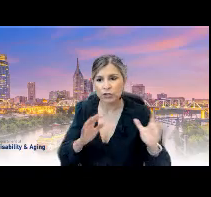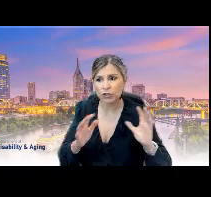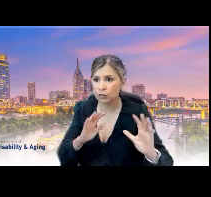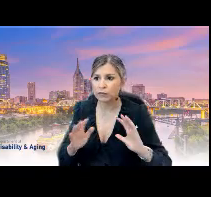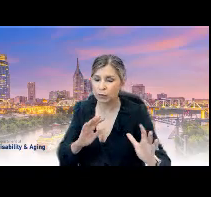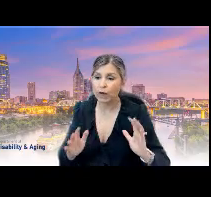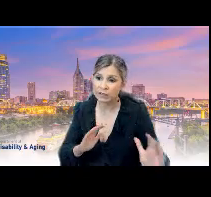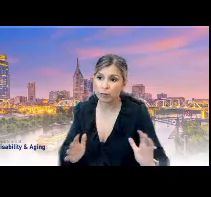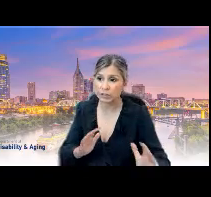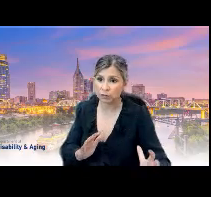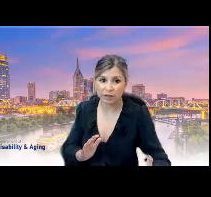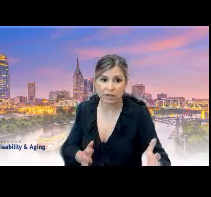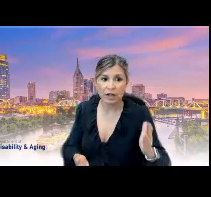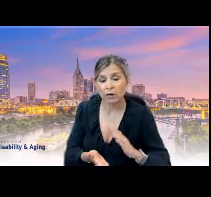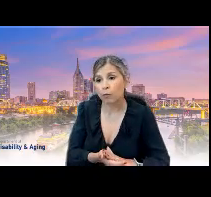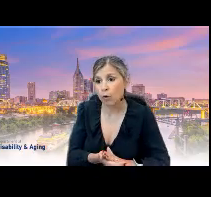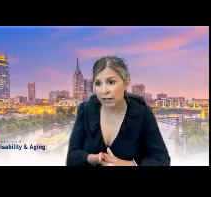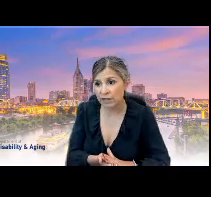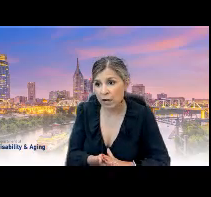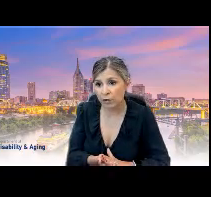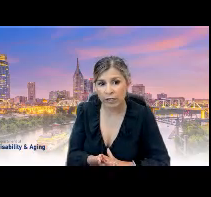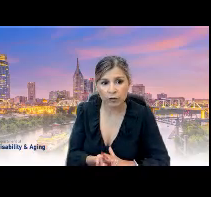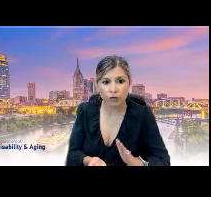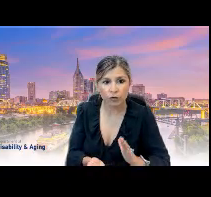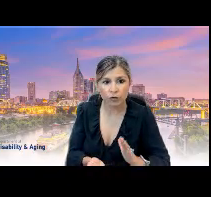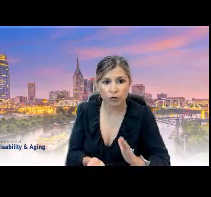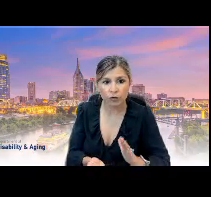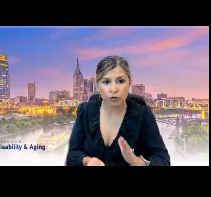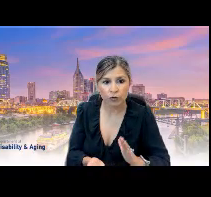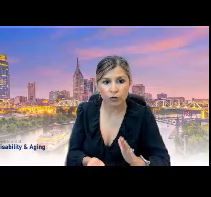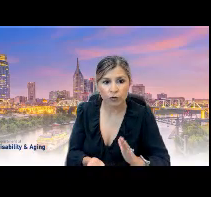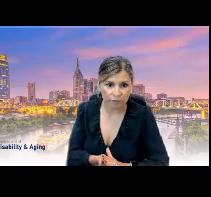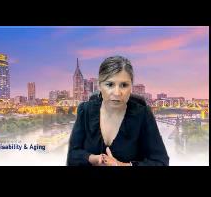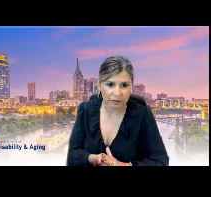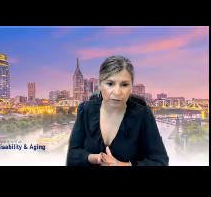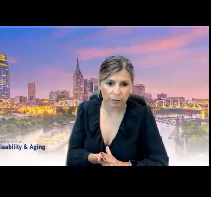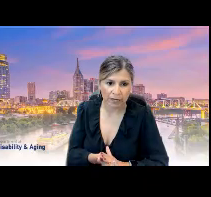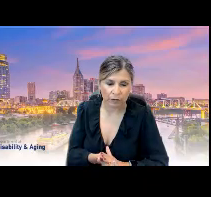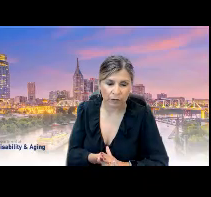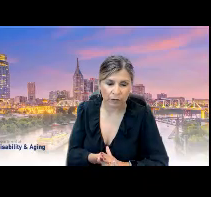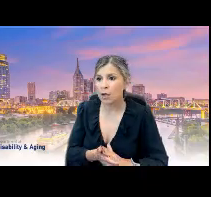There are two different ways we do this. One is congregate nutrition and one is home delivered meals.